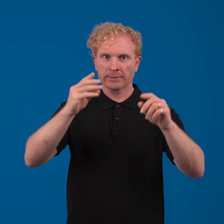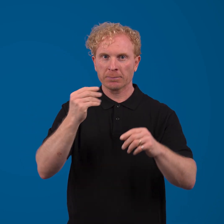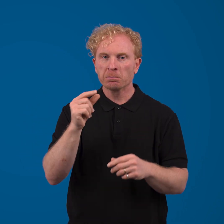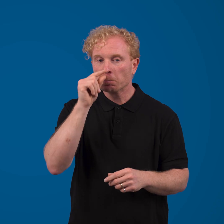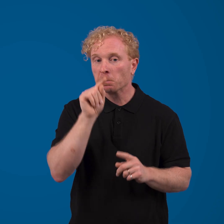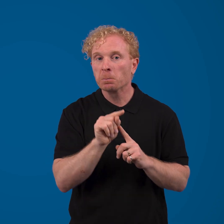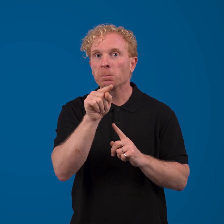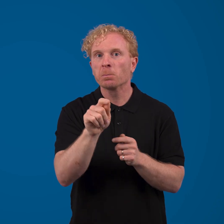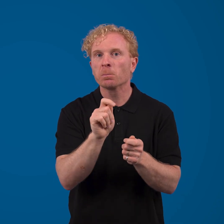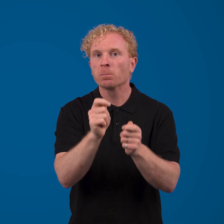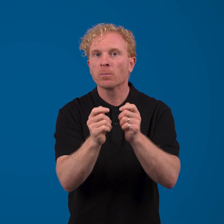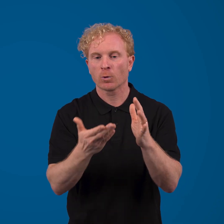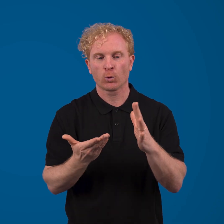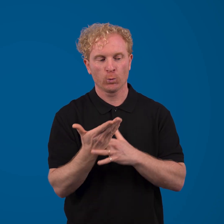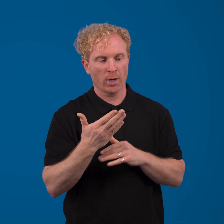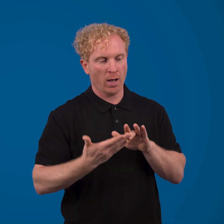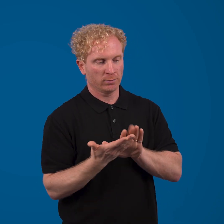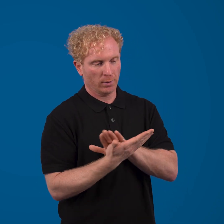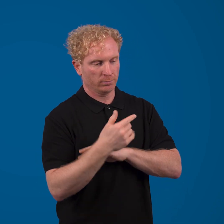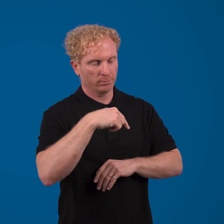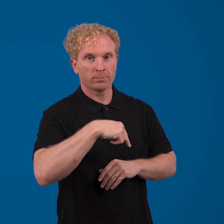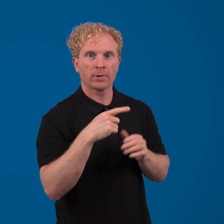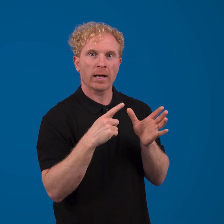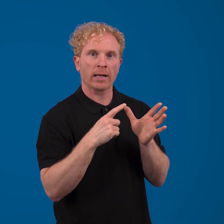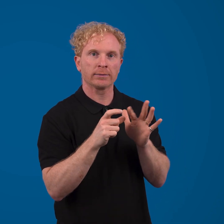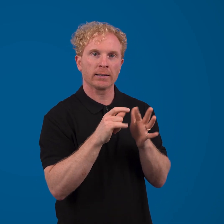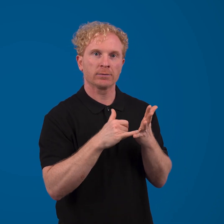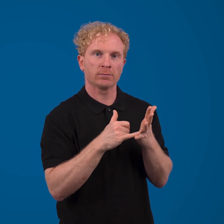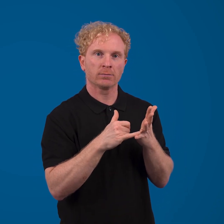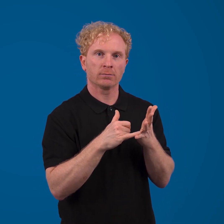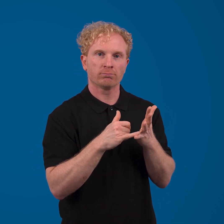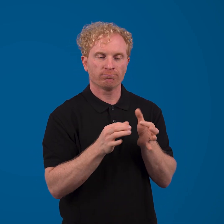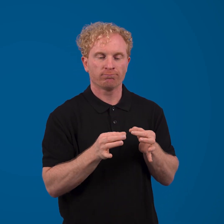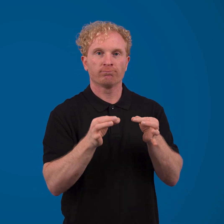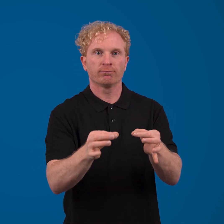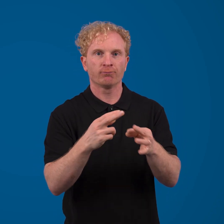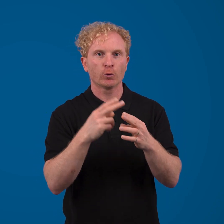with some potential reforms under ADS deferred for consideration